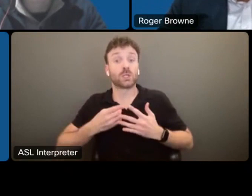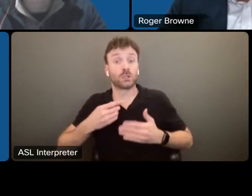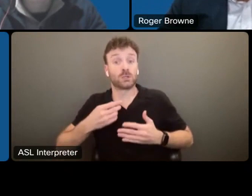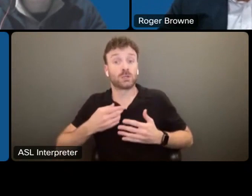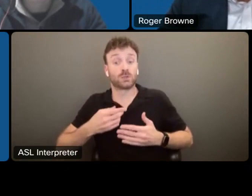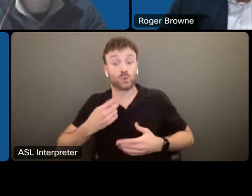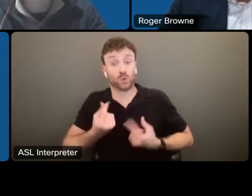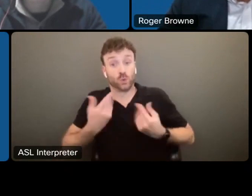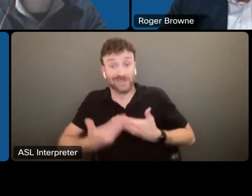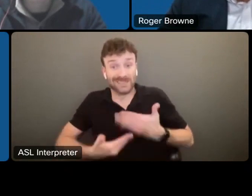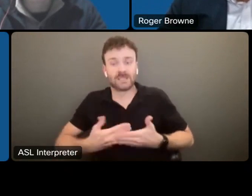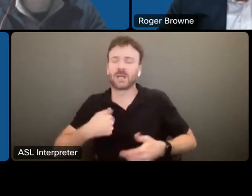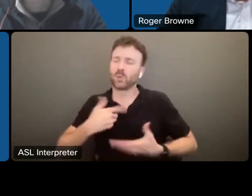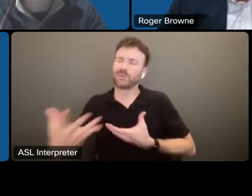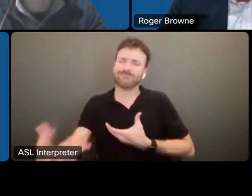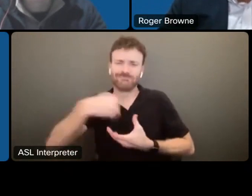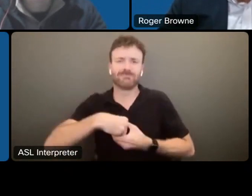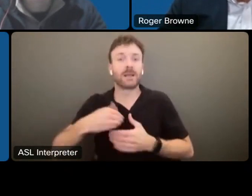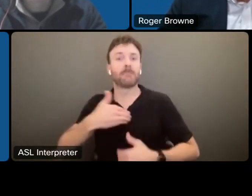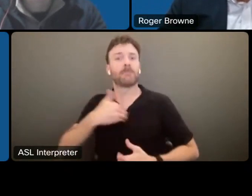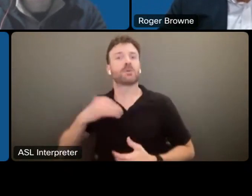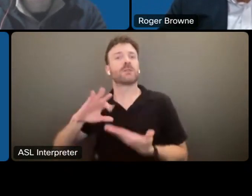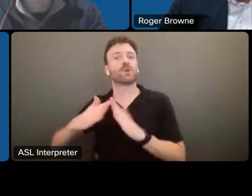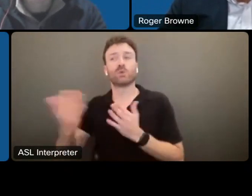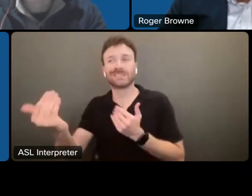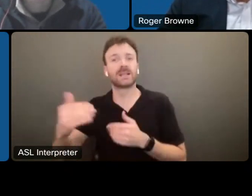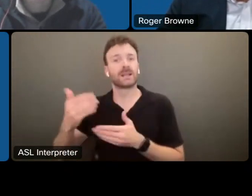of the community to help us come up with these solutions.